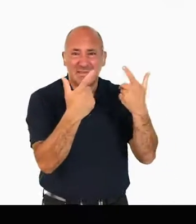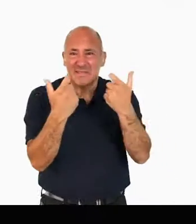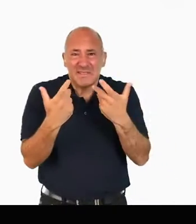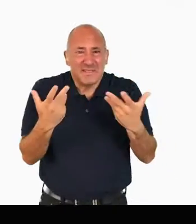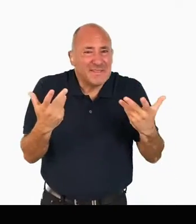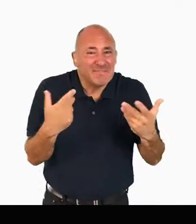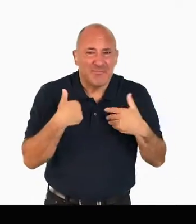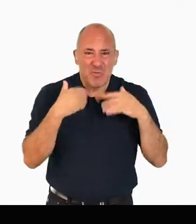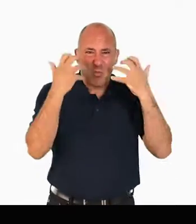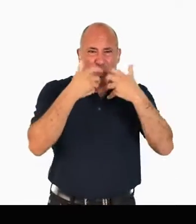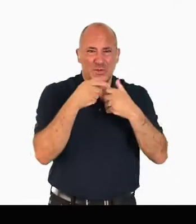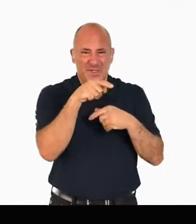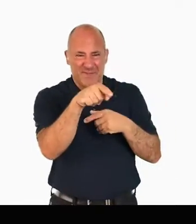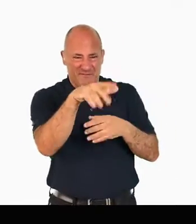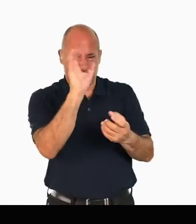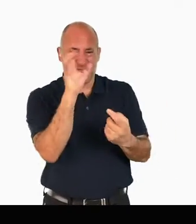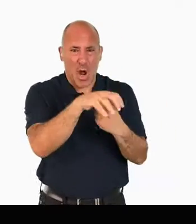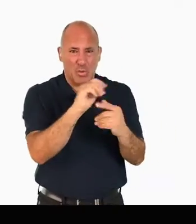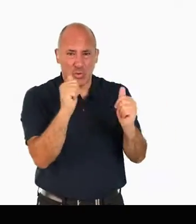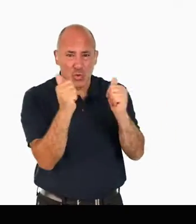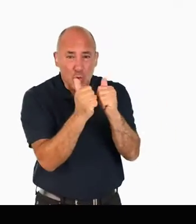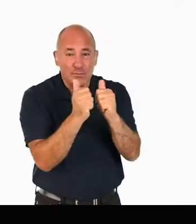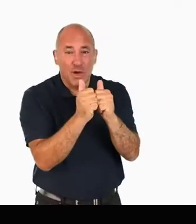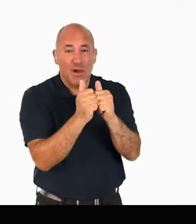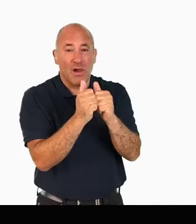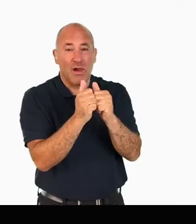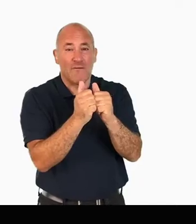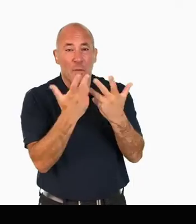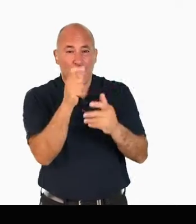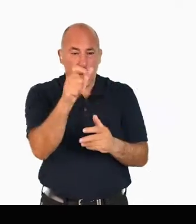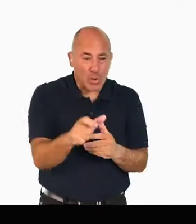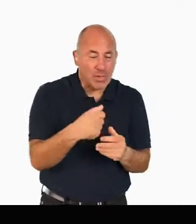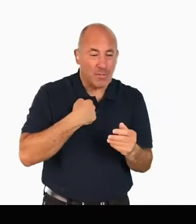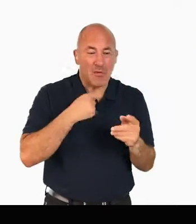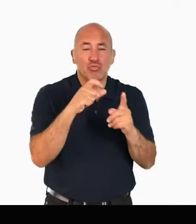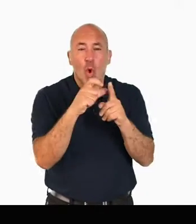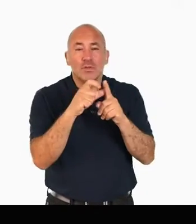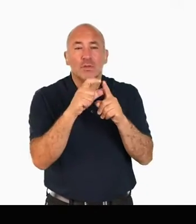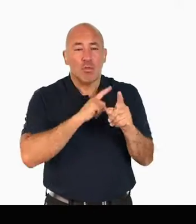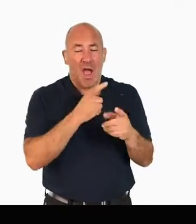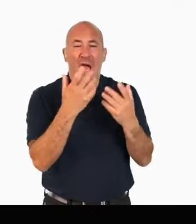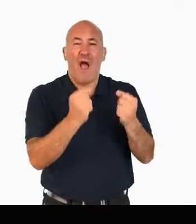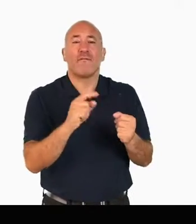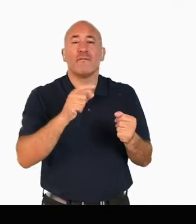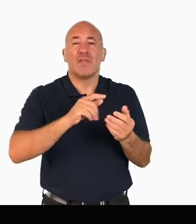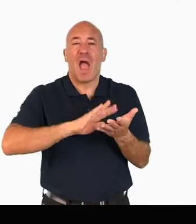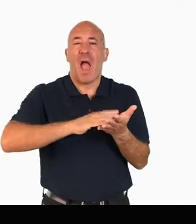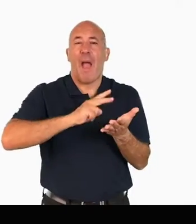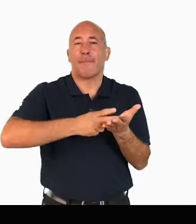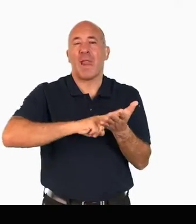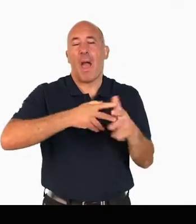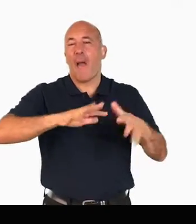what was available, you were concerned about whether that particular venue